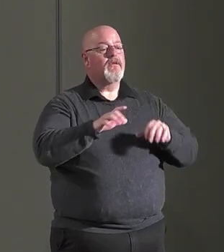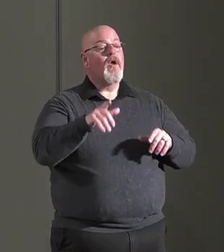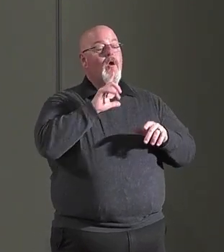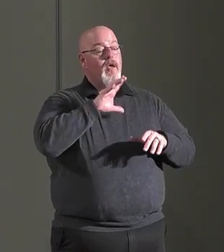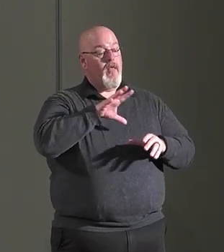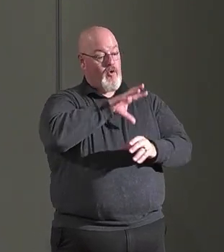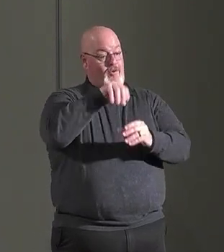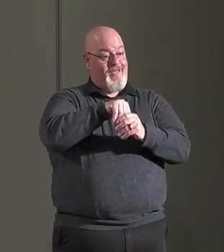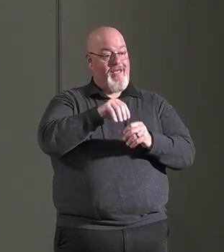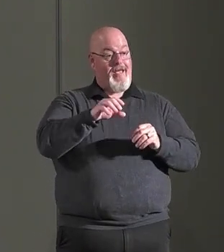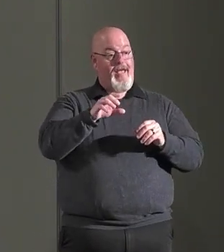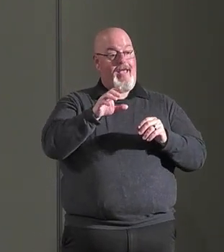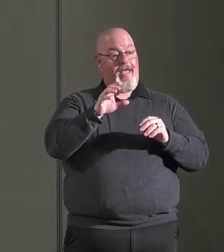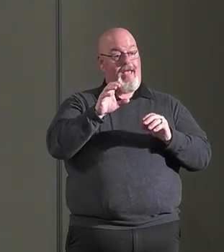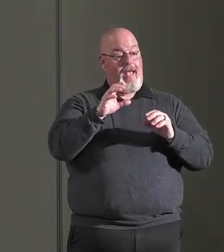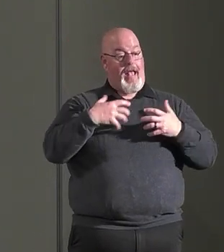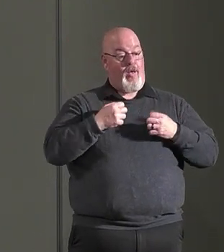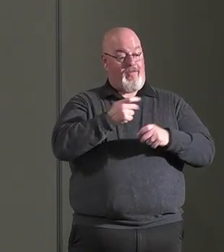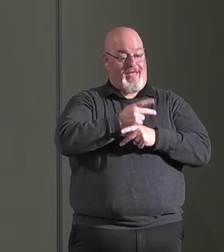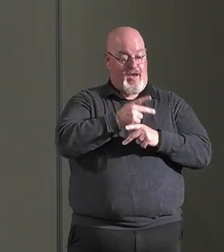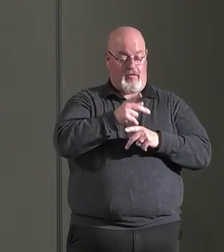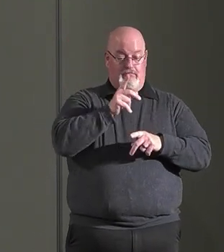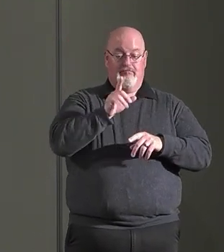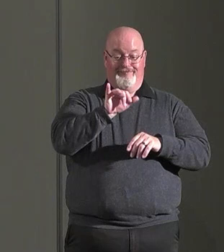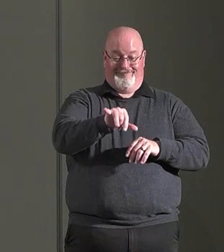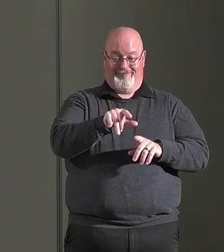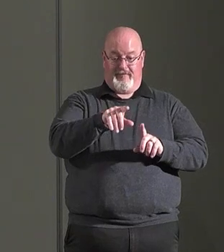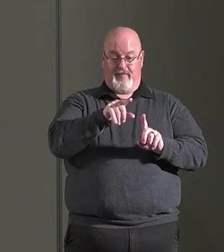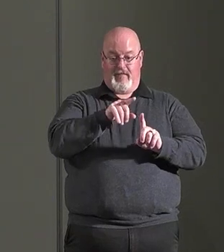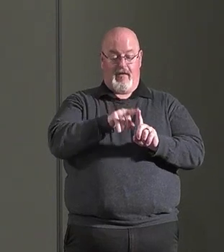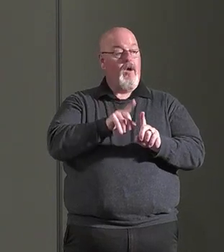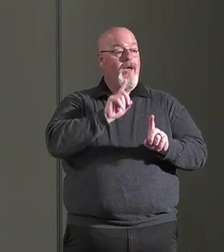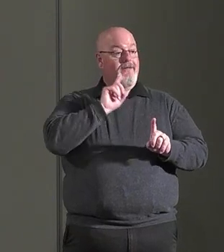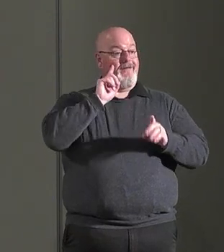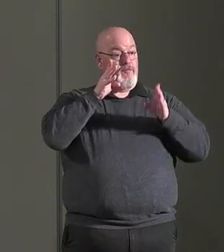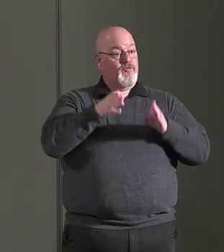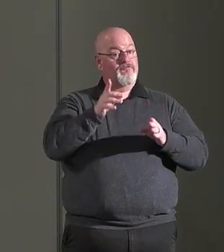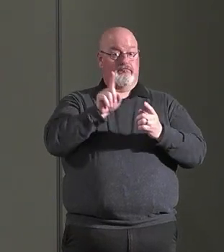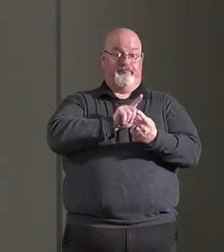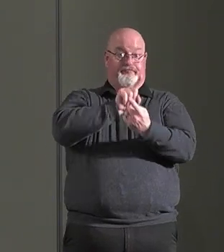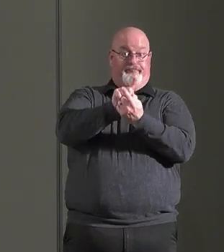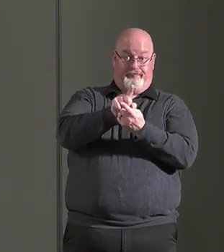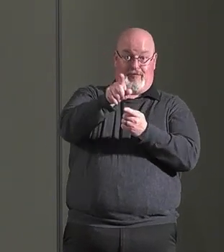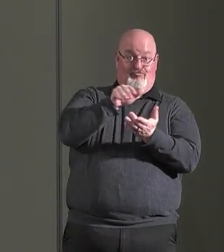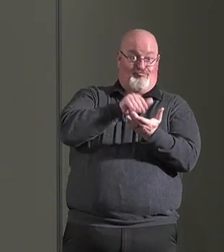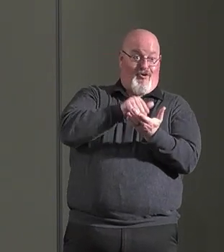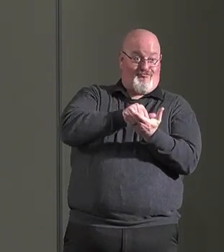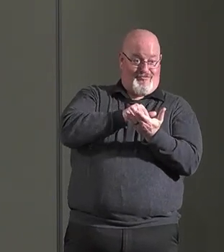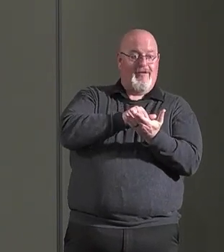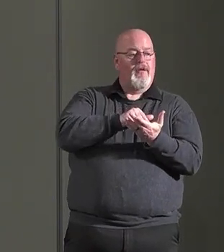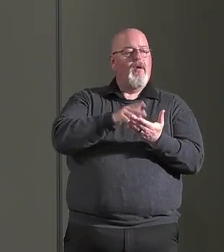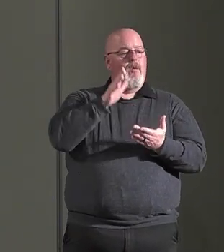consultation, for example, when a deaf person goes to see a doctor, they will have the doctor